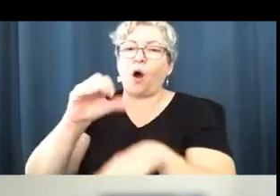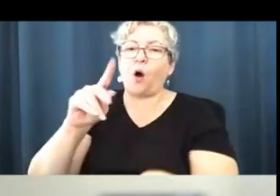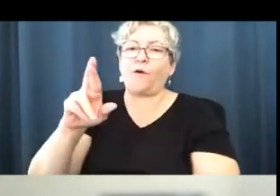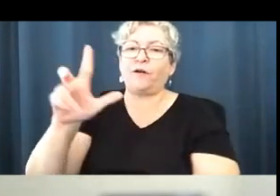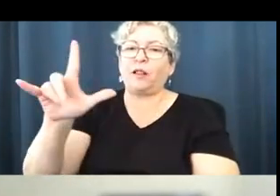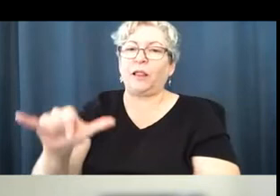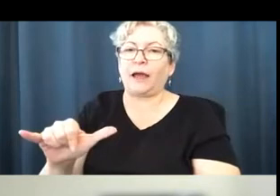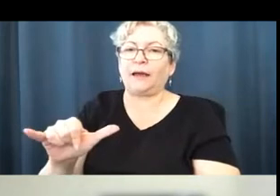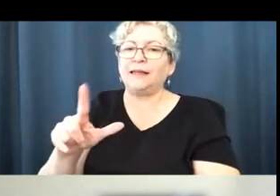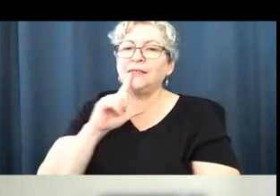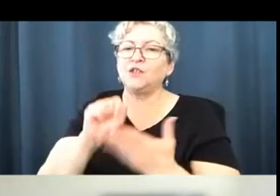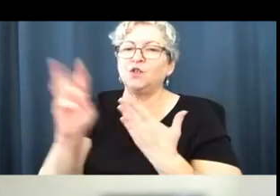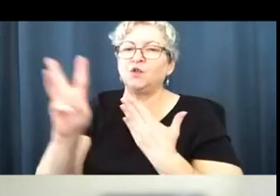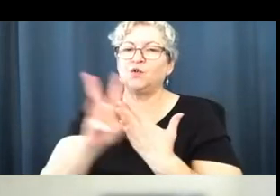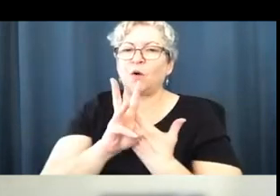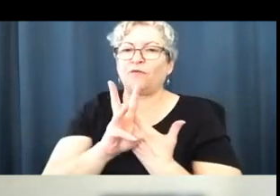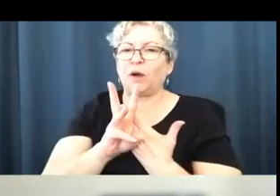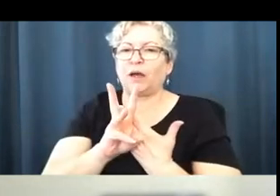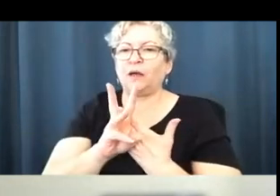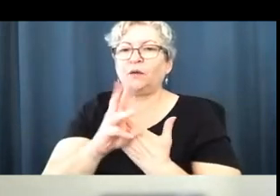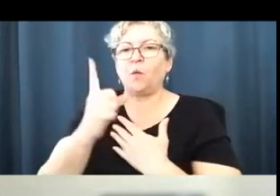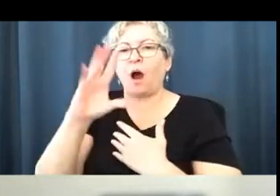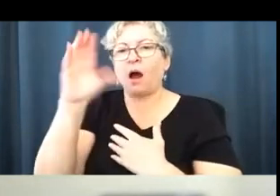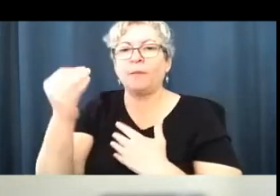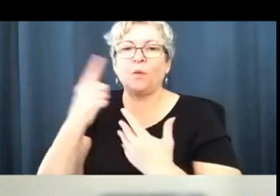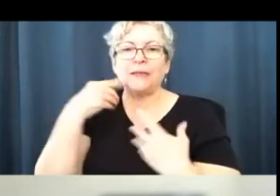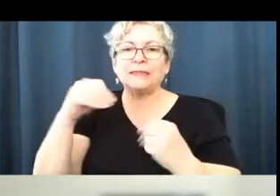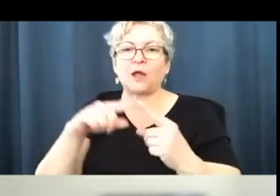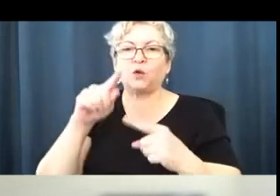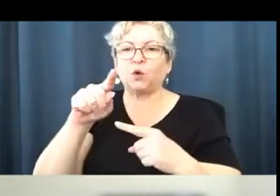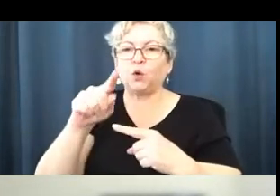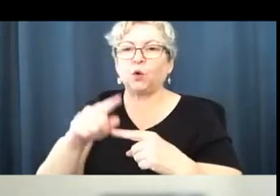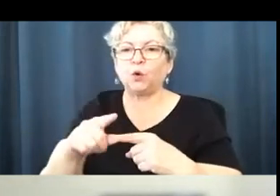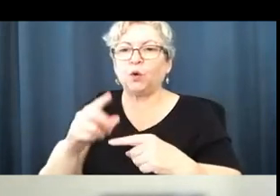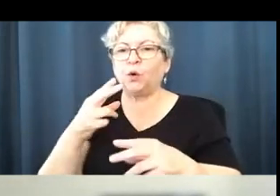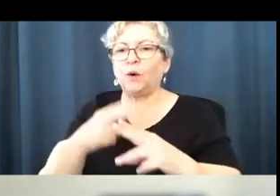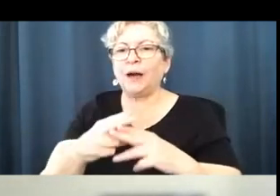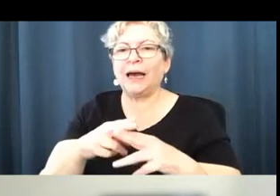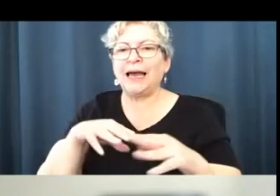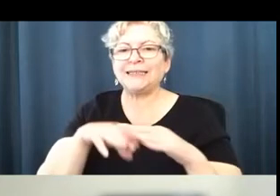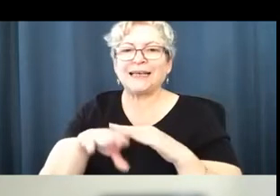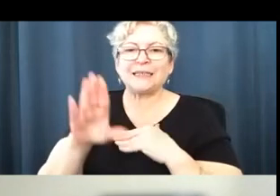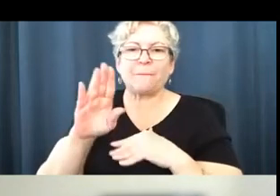This is software that a company might wanna sell to you. There's a company I think , AudioEye, there's several.